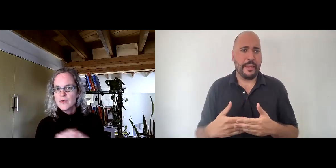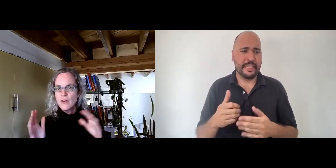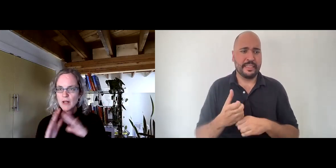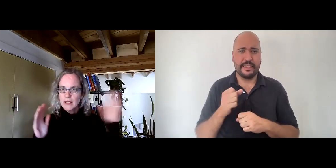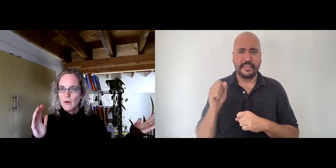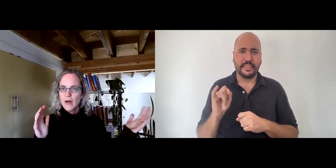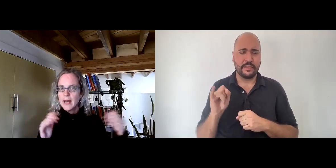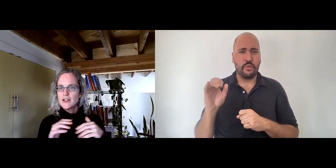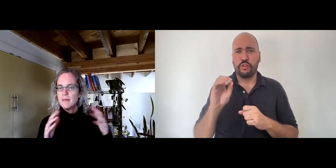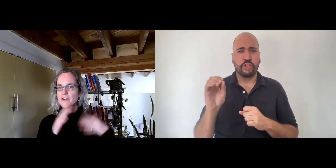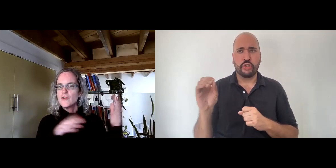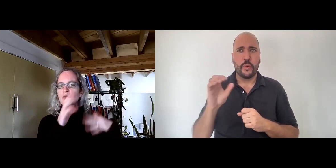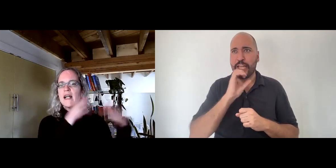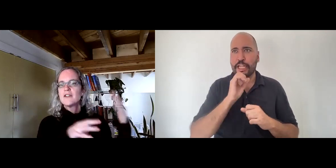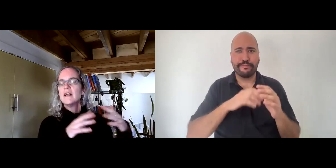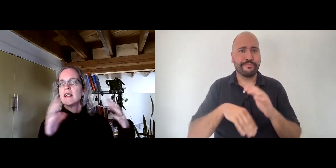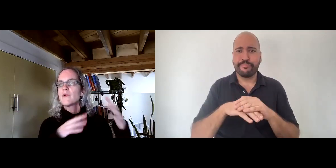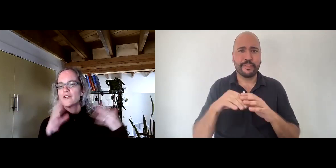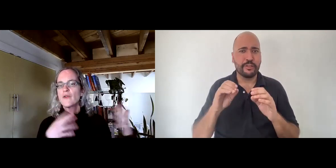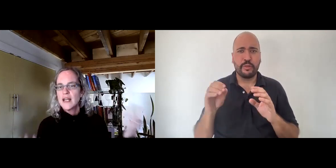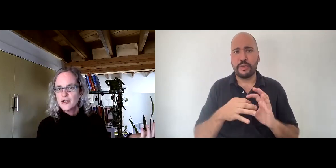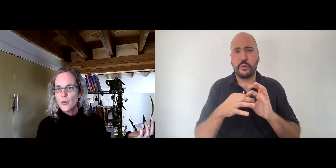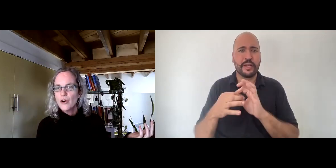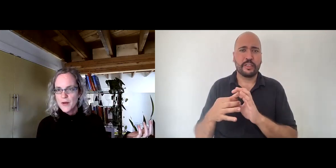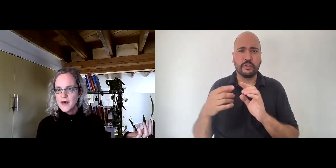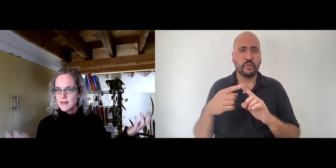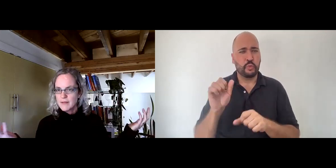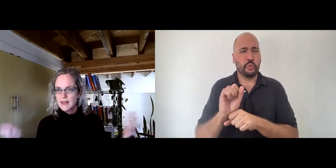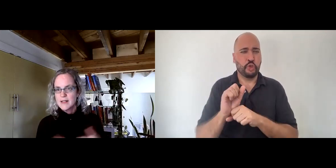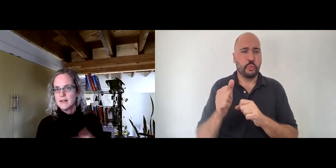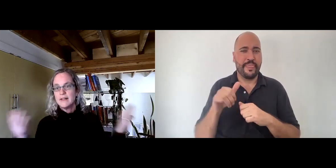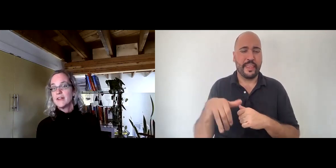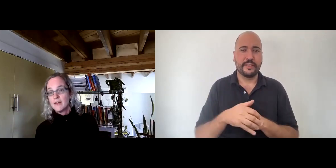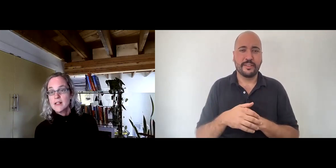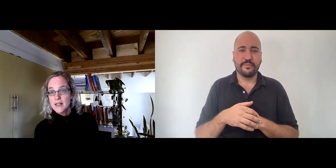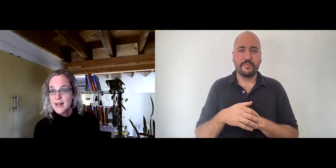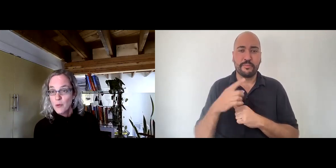There's no like lower age limit. There's no connection. In other words, there's no connection to work with it right? Cause an infant obviously doesn't have a work record.